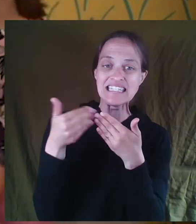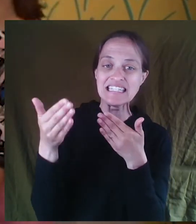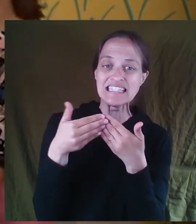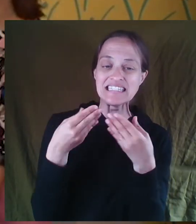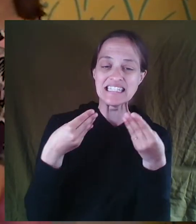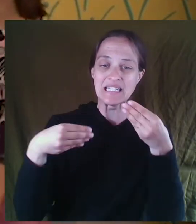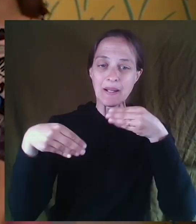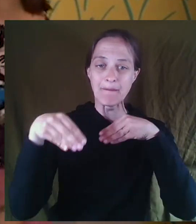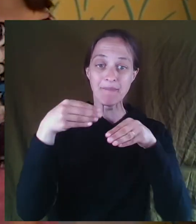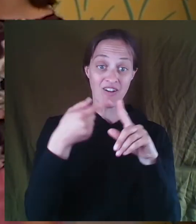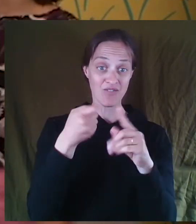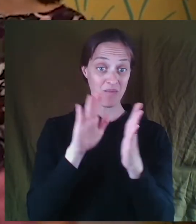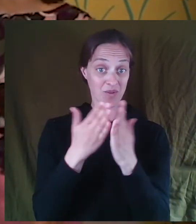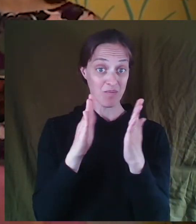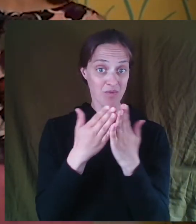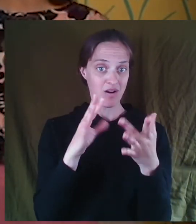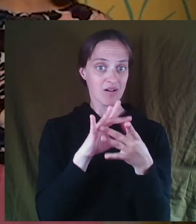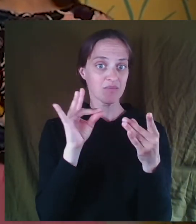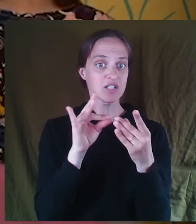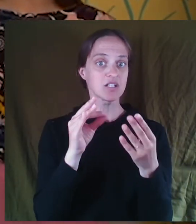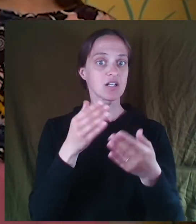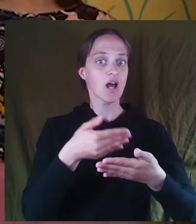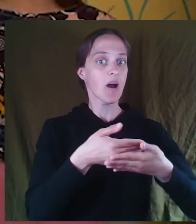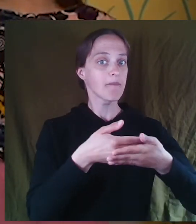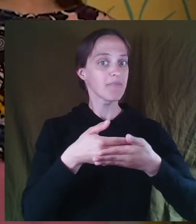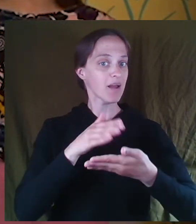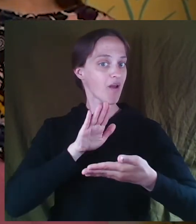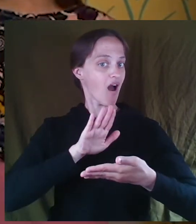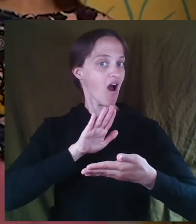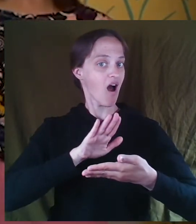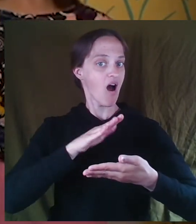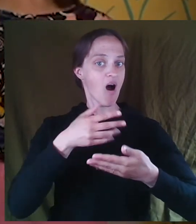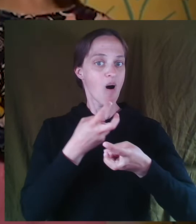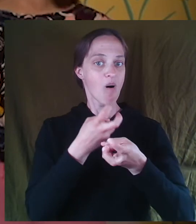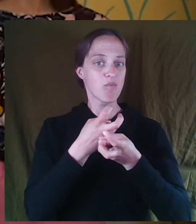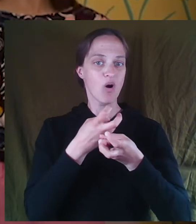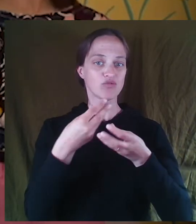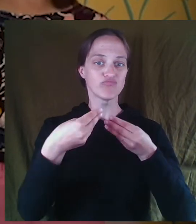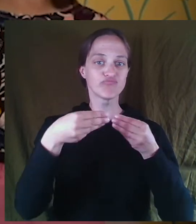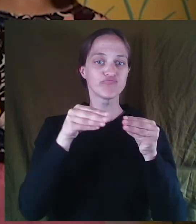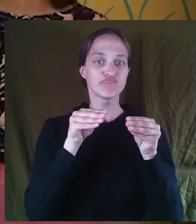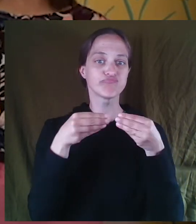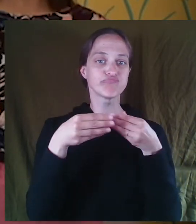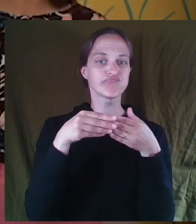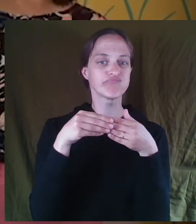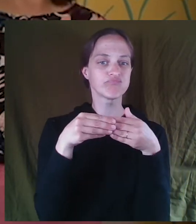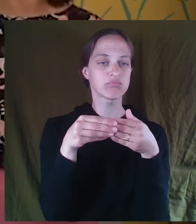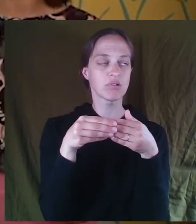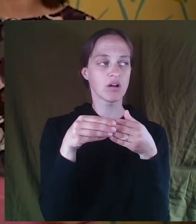they gave an example in the book, they said a baby's bones are flexible.